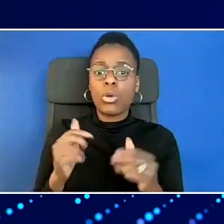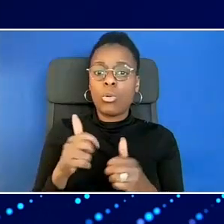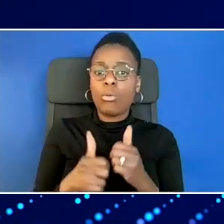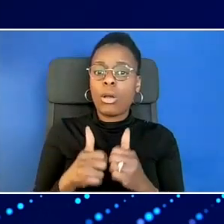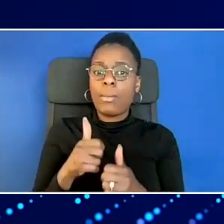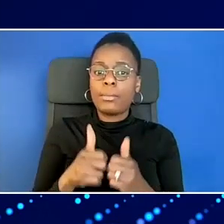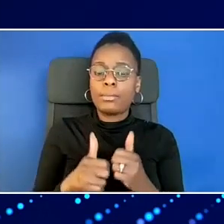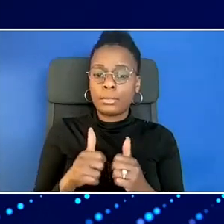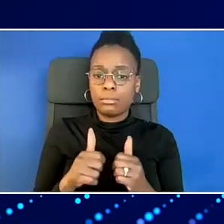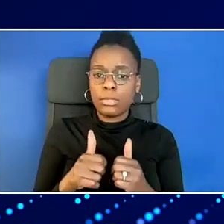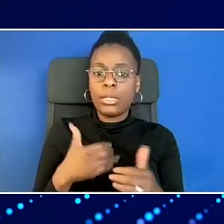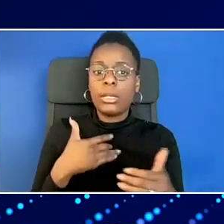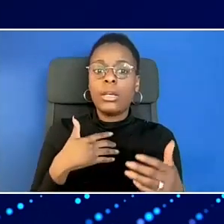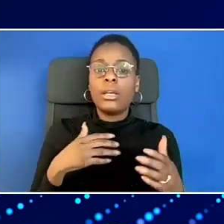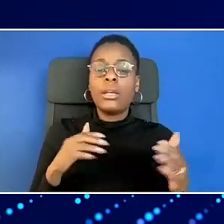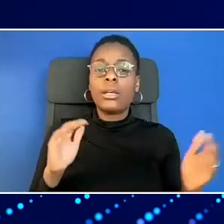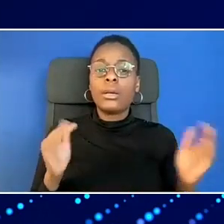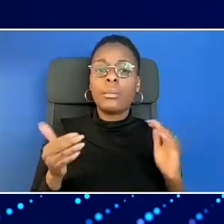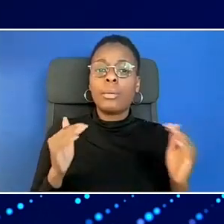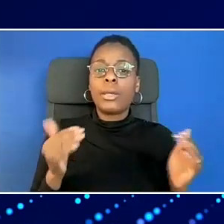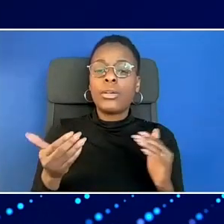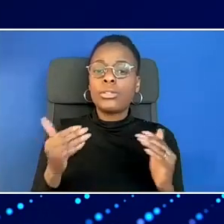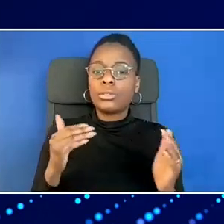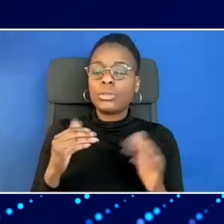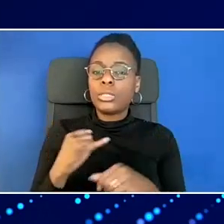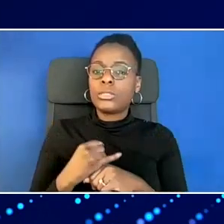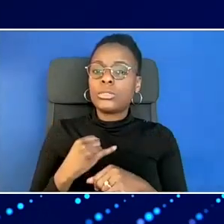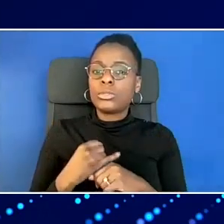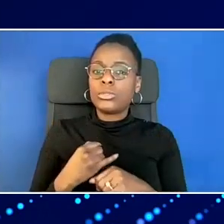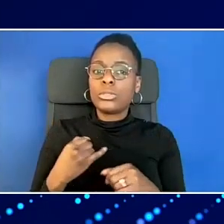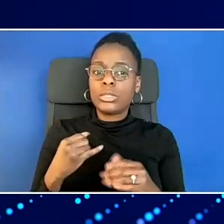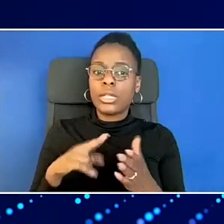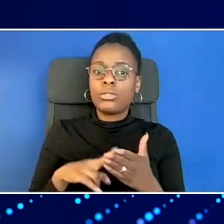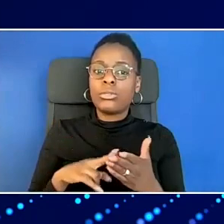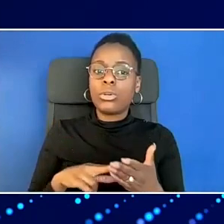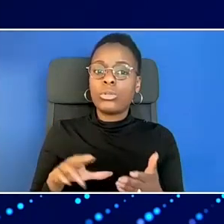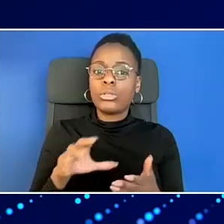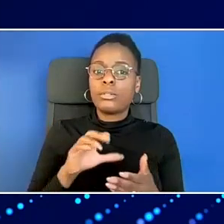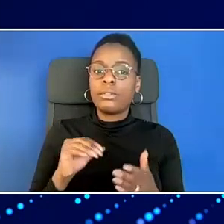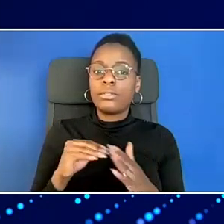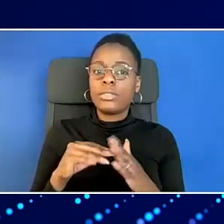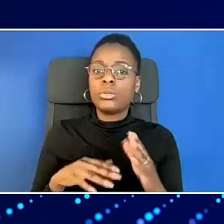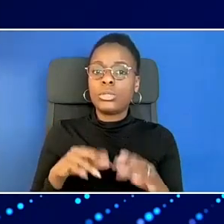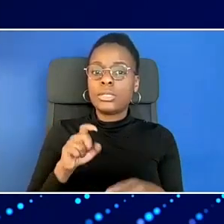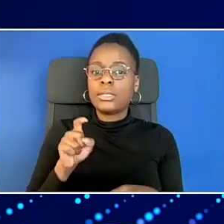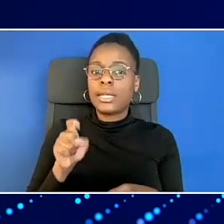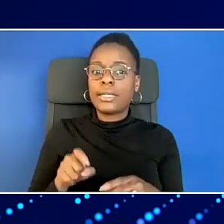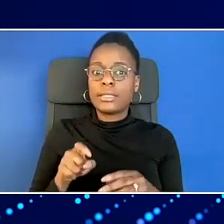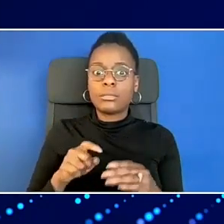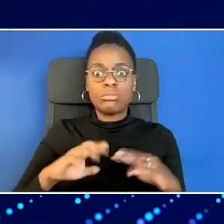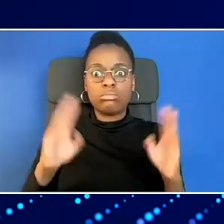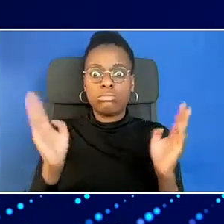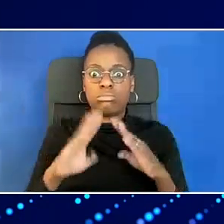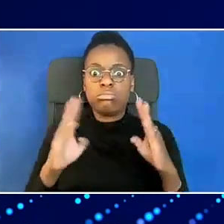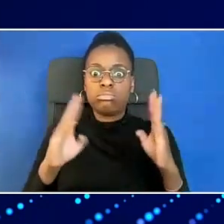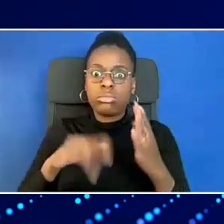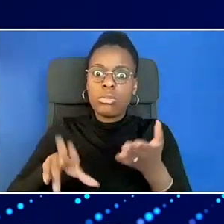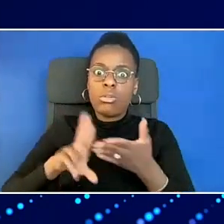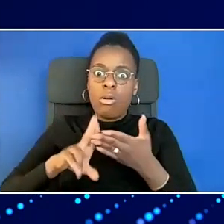that is enrolling 50 students in Texas and gets into all sorts of trouble and has just started enrolling students there. I just think there is a way to be sort of